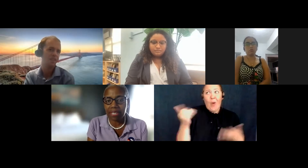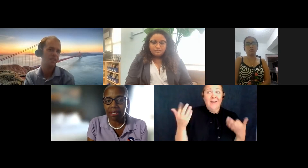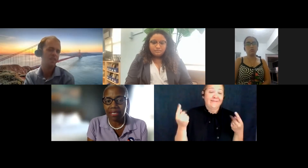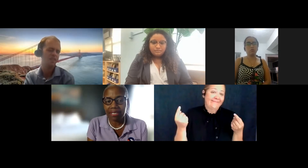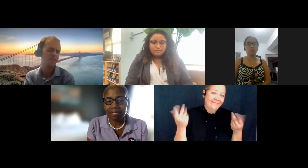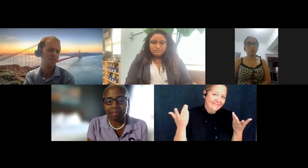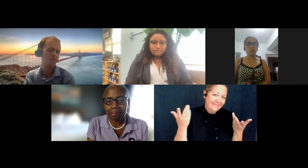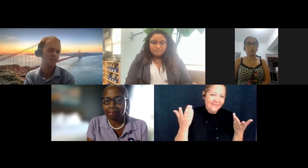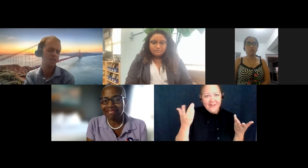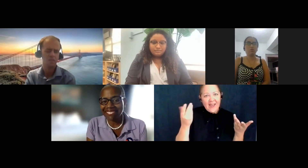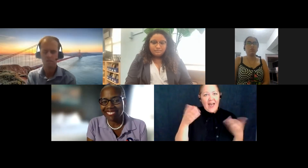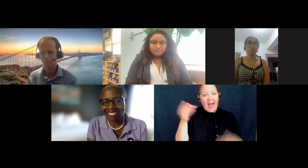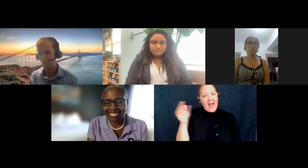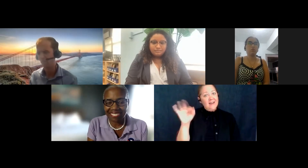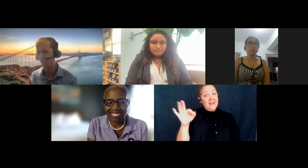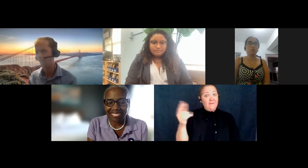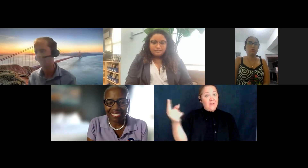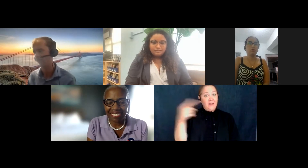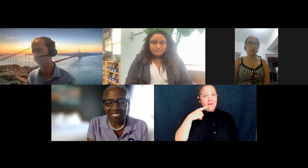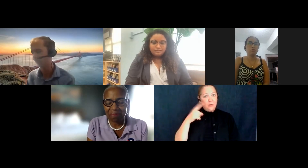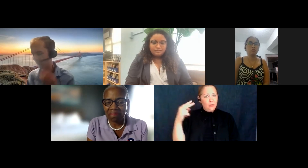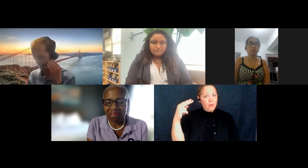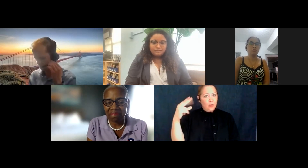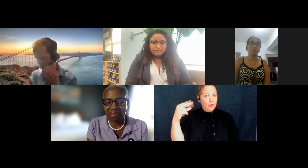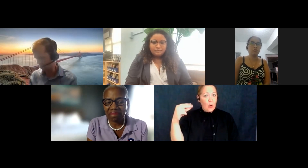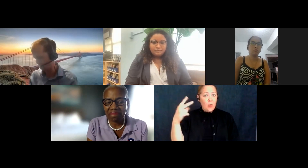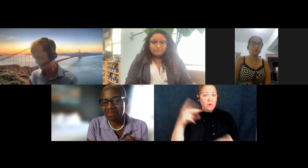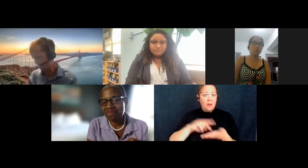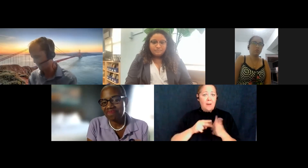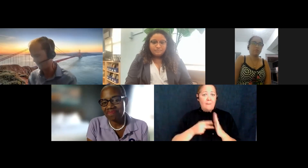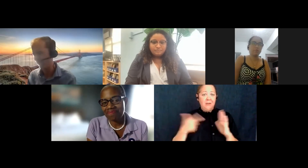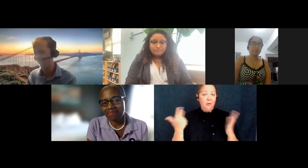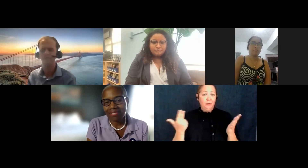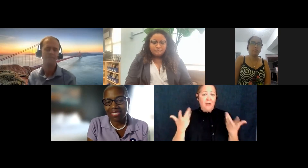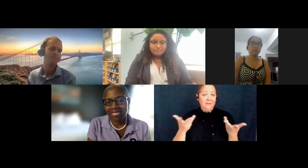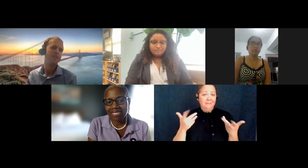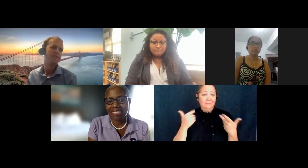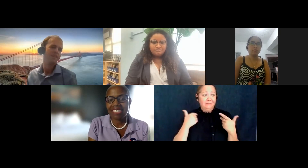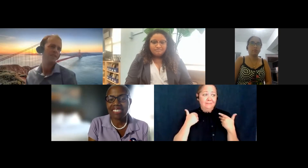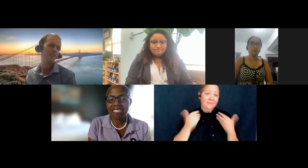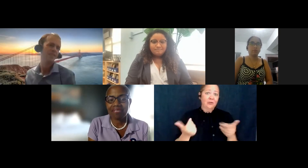JUSTIN HARFORD: